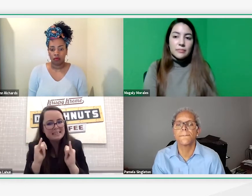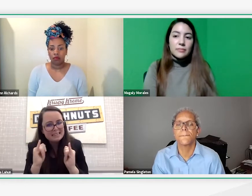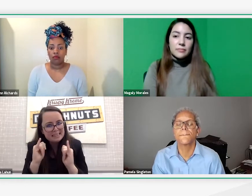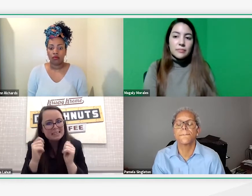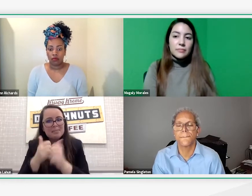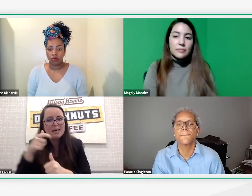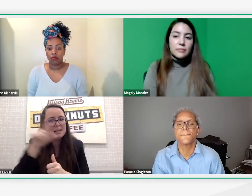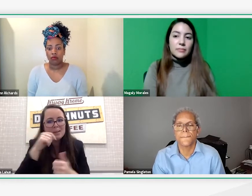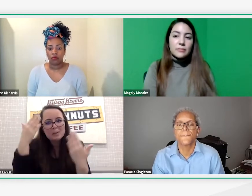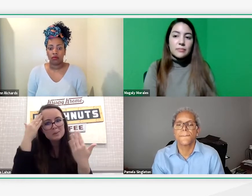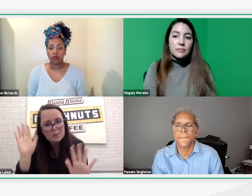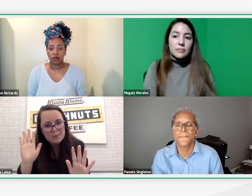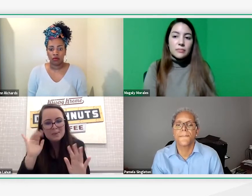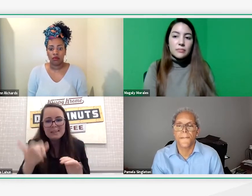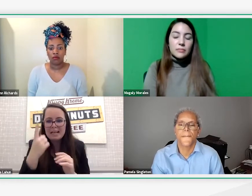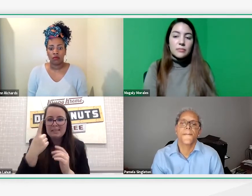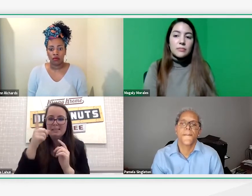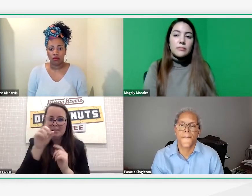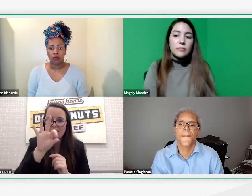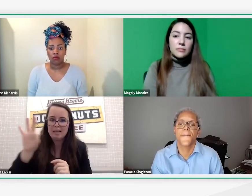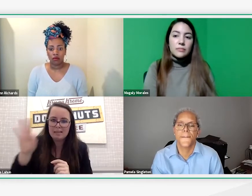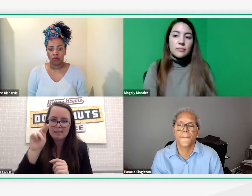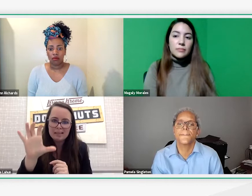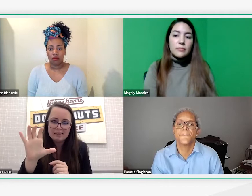Because you still can owe. A lot of people don't realize